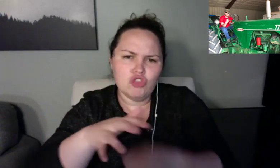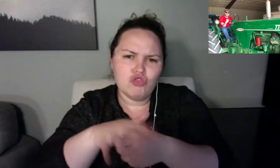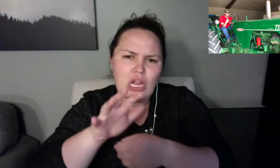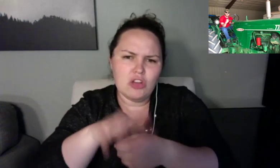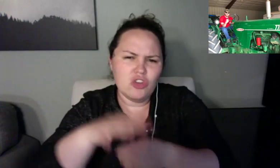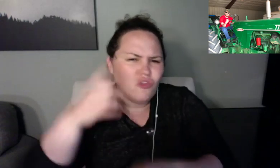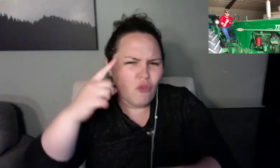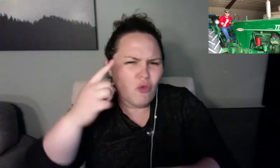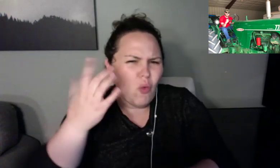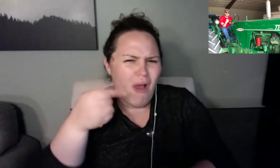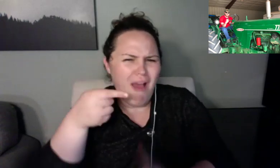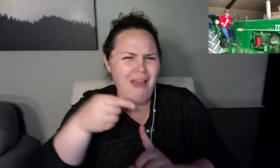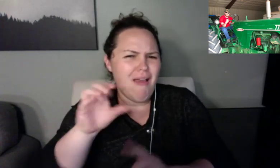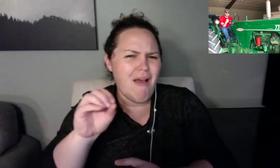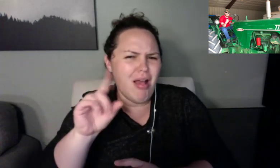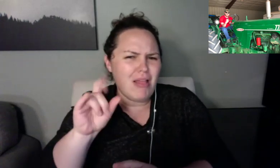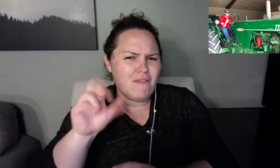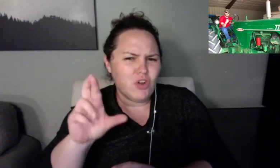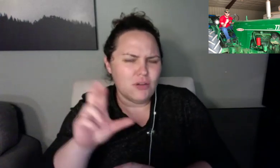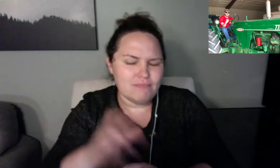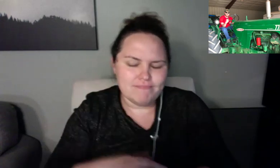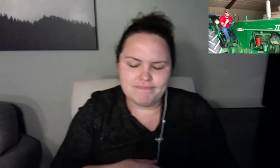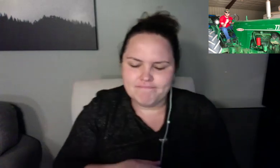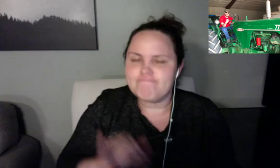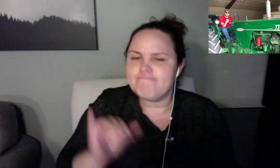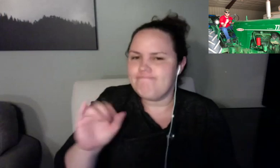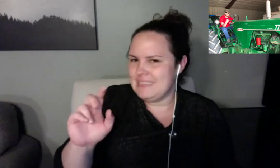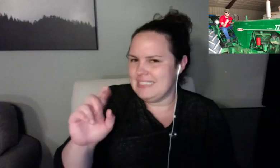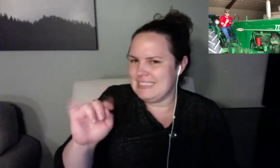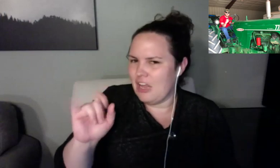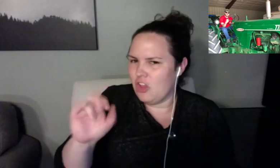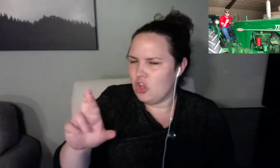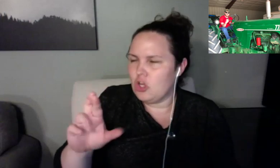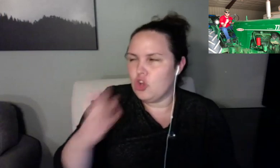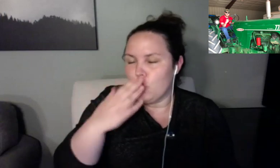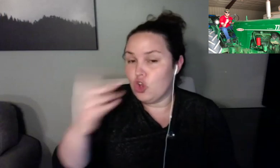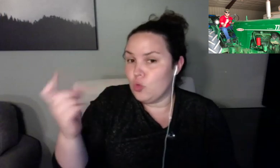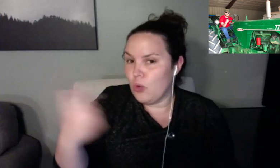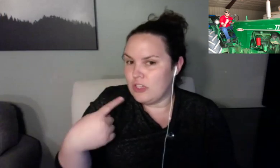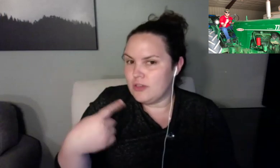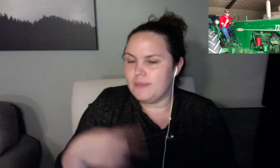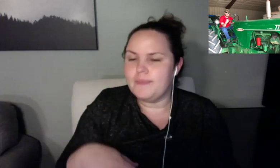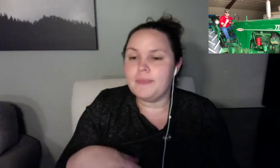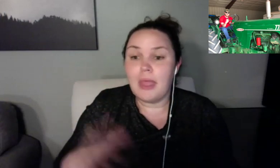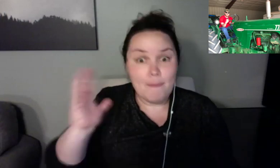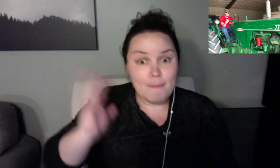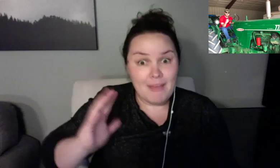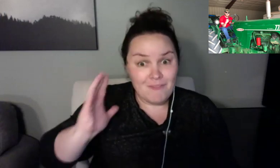Tyler: Well, that's a really good question. When I first started getting into antique